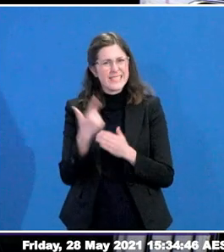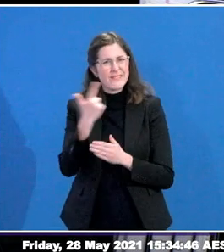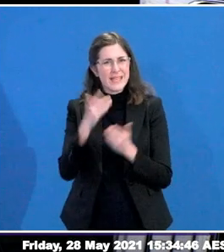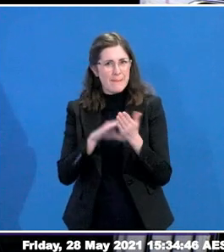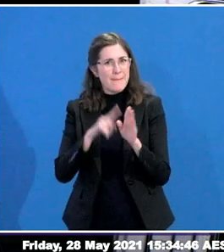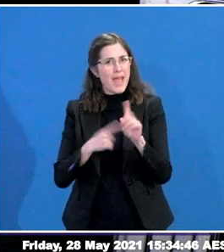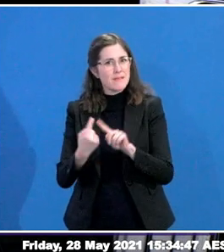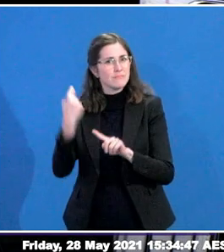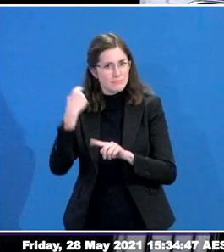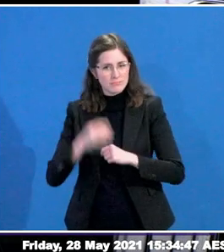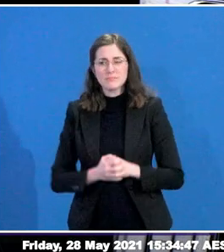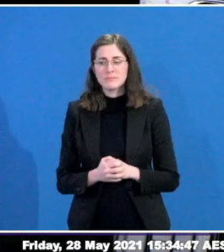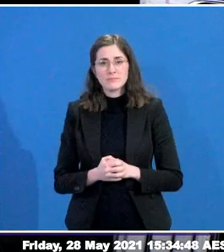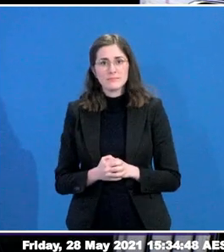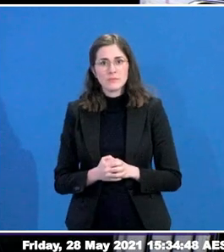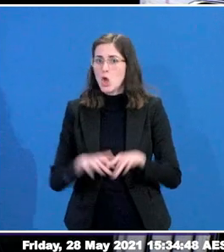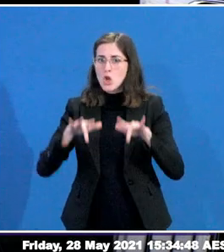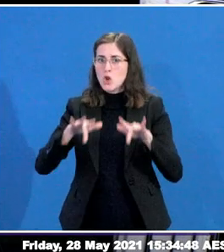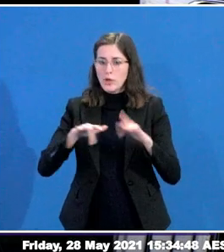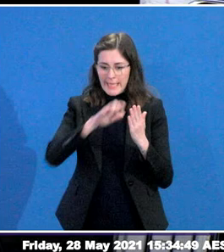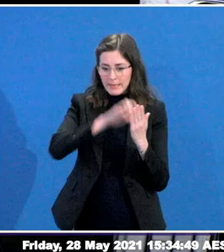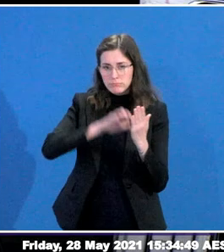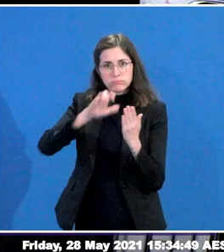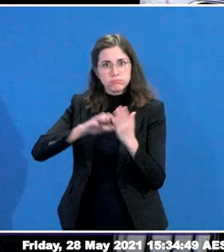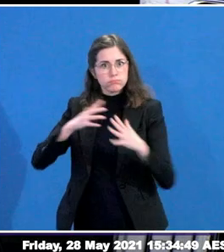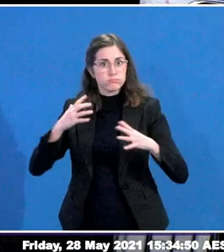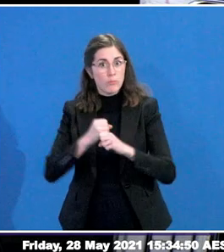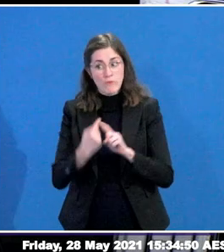While no report of that hearing has yet been published, the evidence clearly